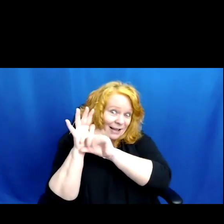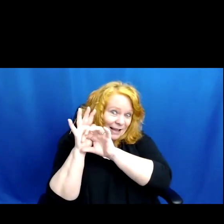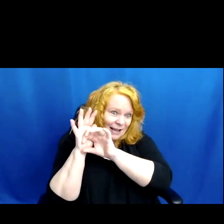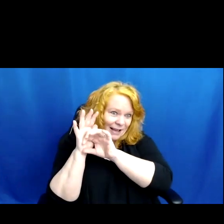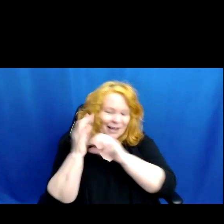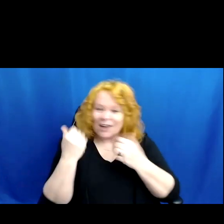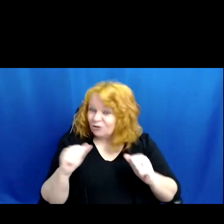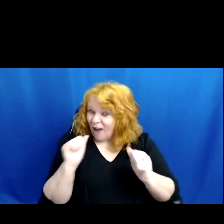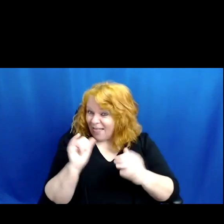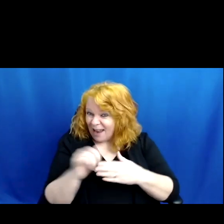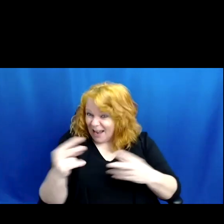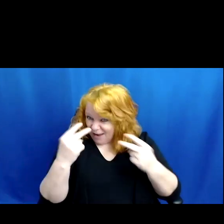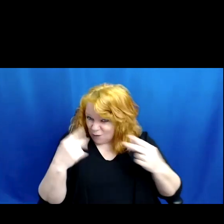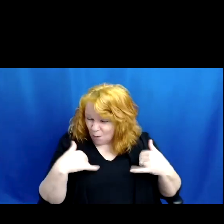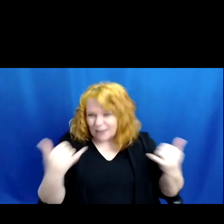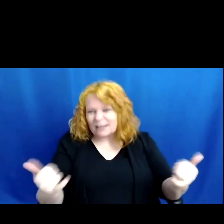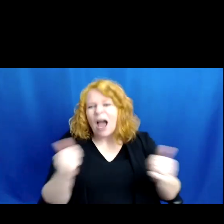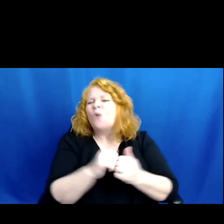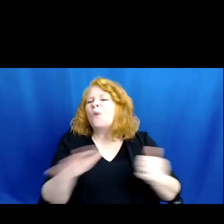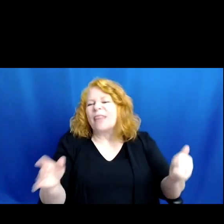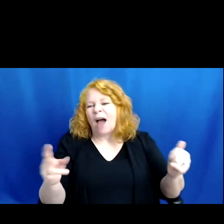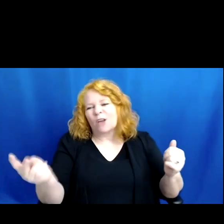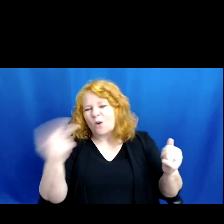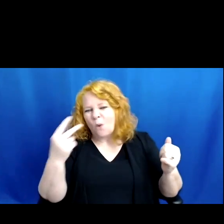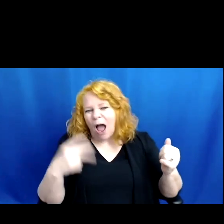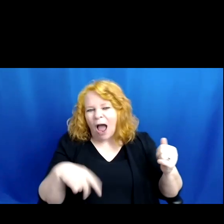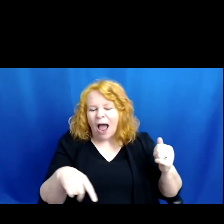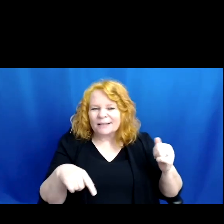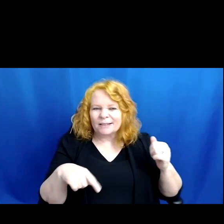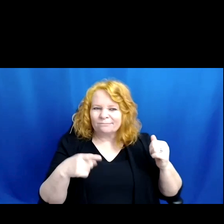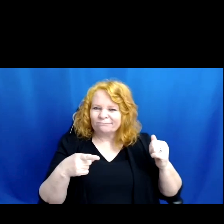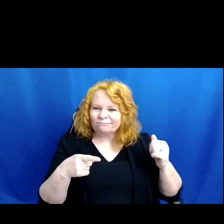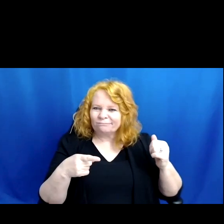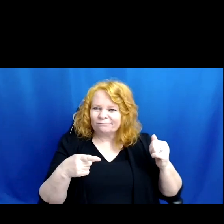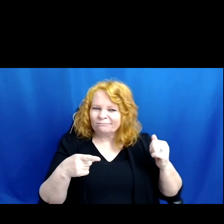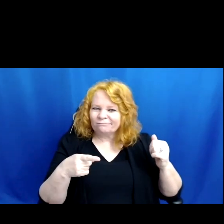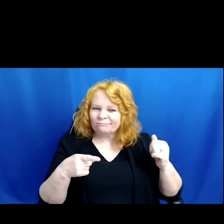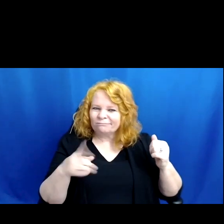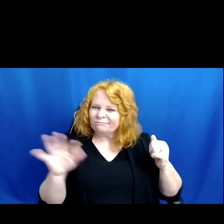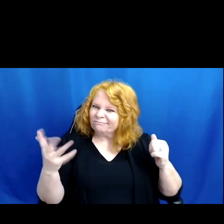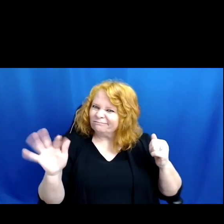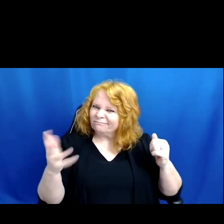If you watch now and I do it without the pom pom gloves it's not as engaging. The contrast is not as high.